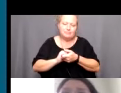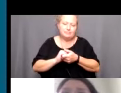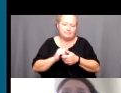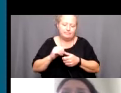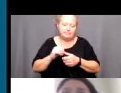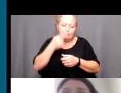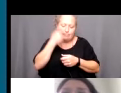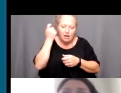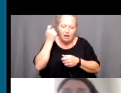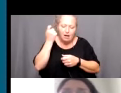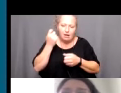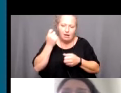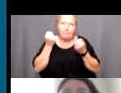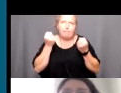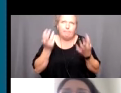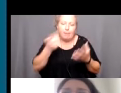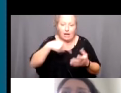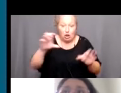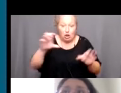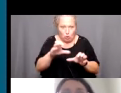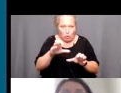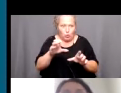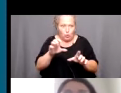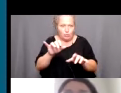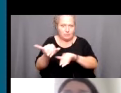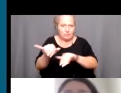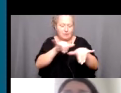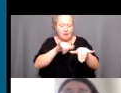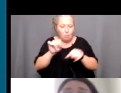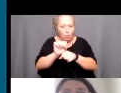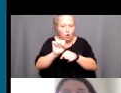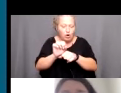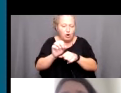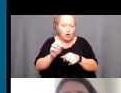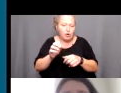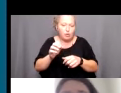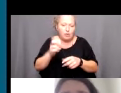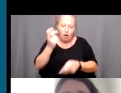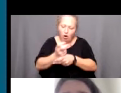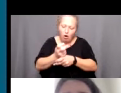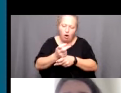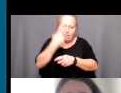just because so many of us are doing this work, and it it's hard, you know, with all the workplace demands.